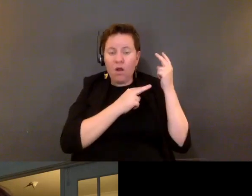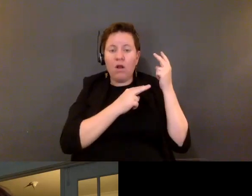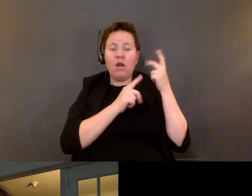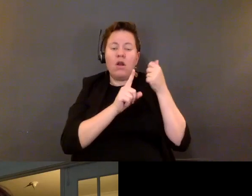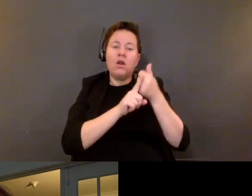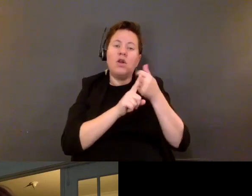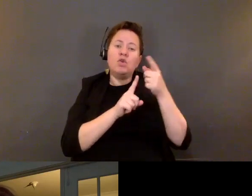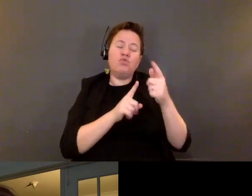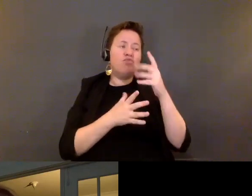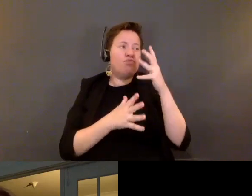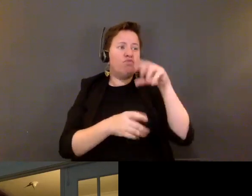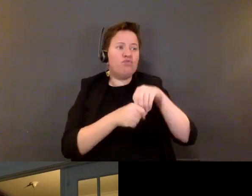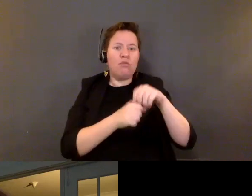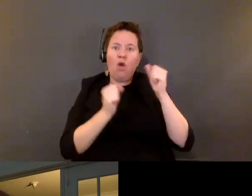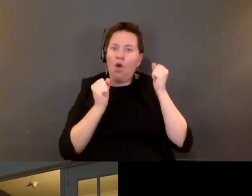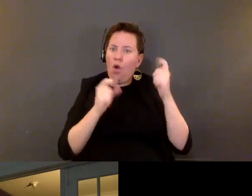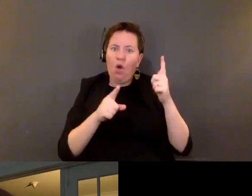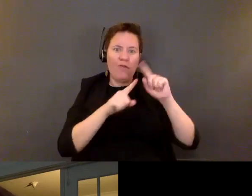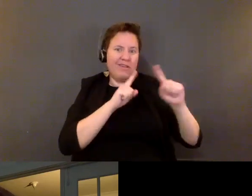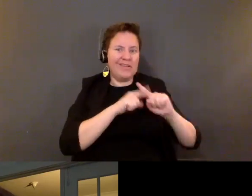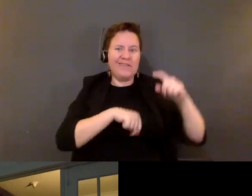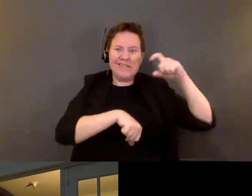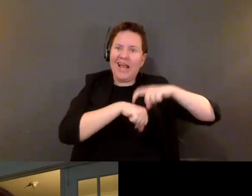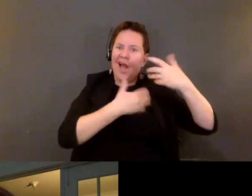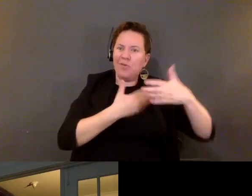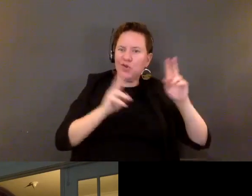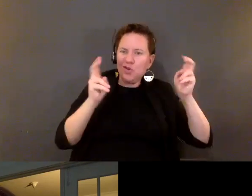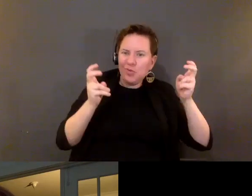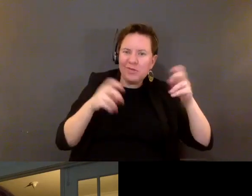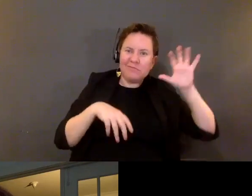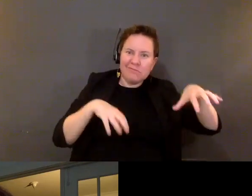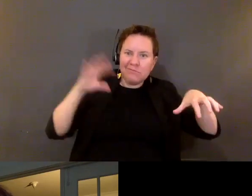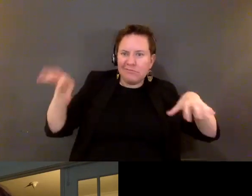involved in all the different time rooms of your house more or less simultaneously